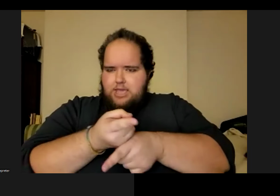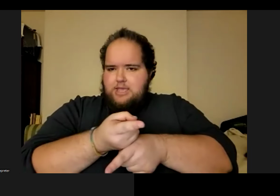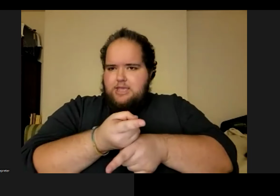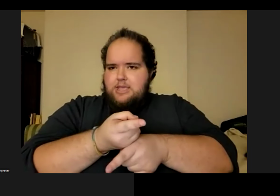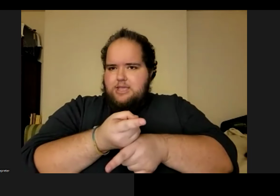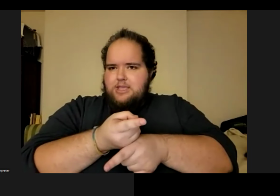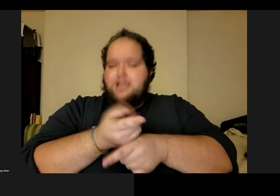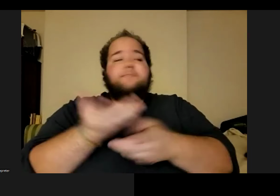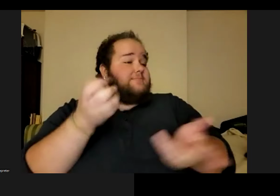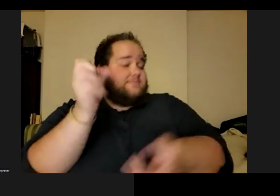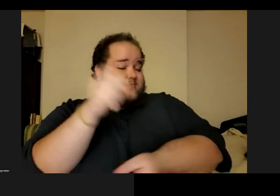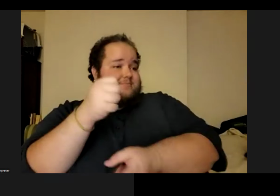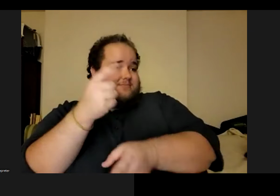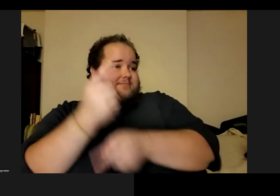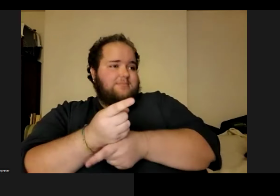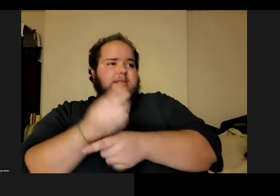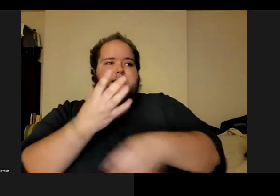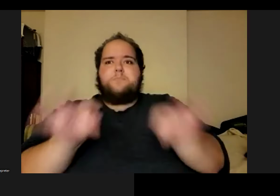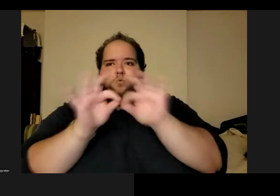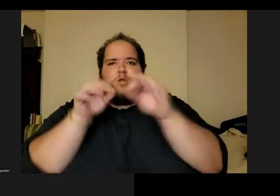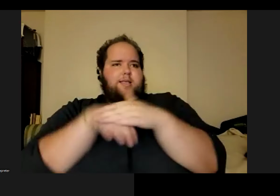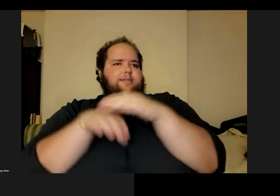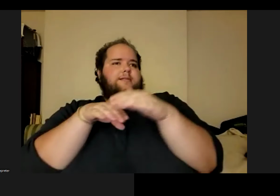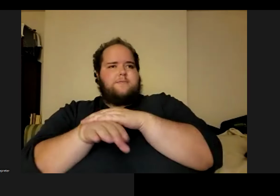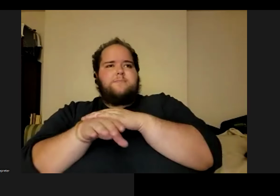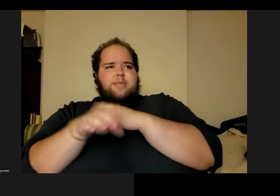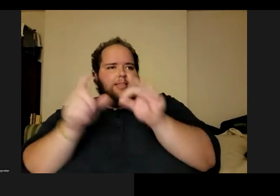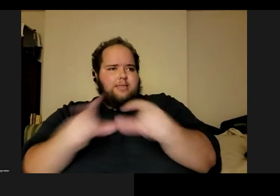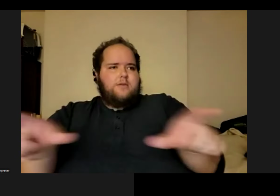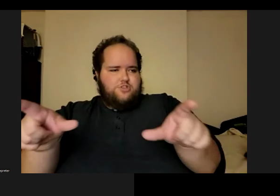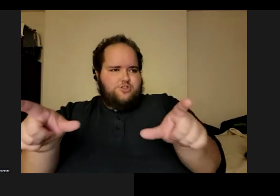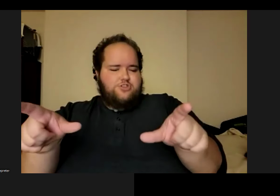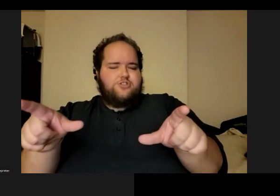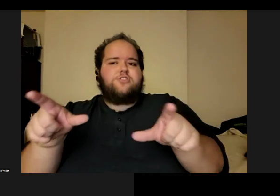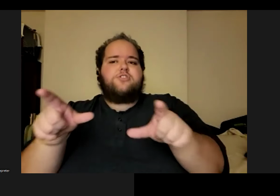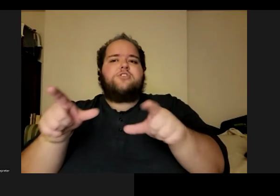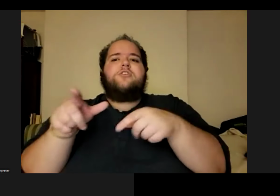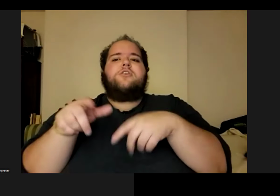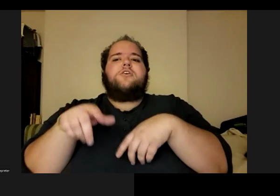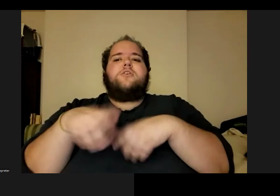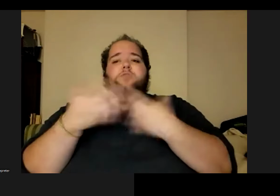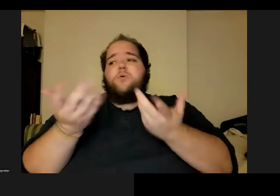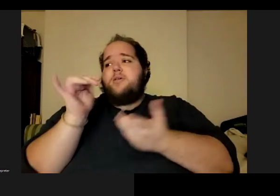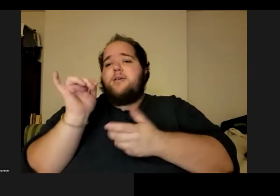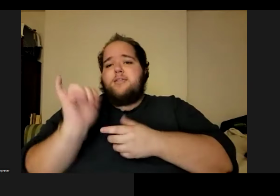Yeah, it's important to have accessibility in our language. And I think that… That's good, especially if it's something like